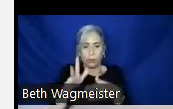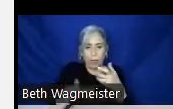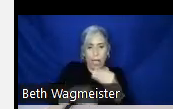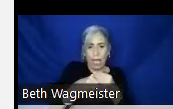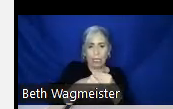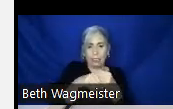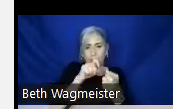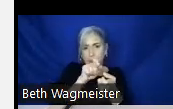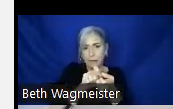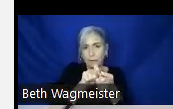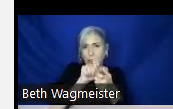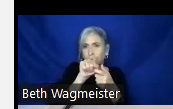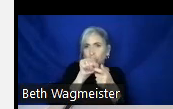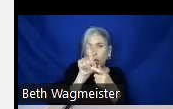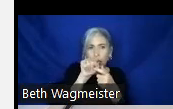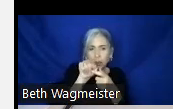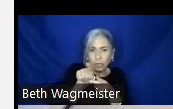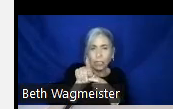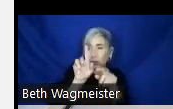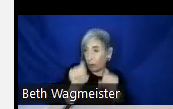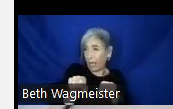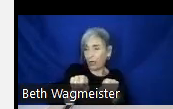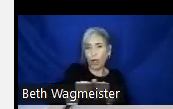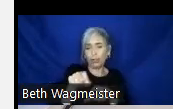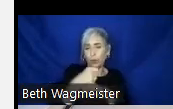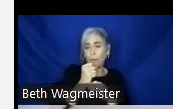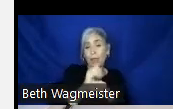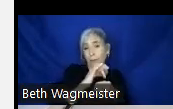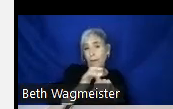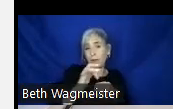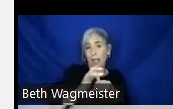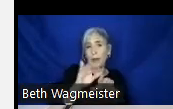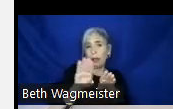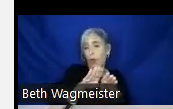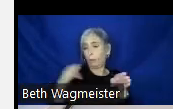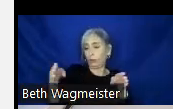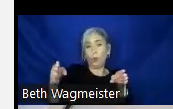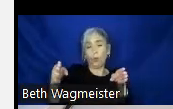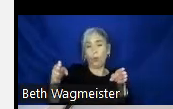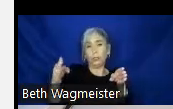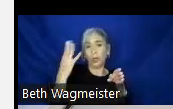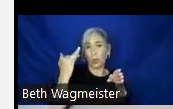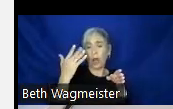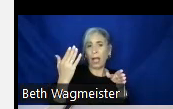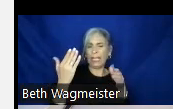you can add those. We also make them available, open source, so you can more easily adapt them and